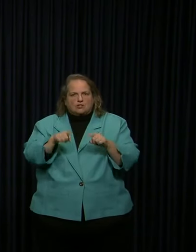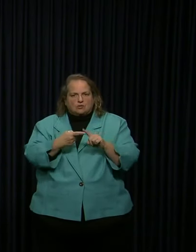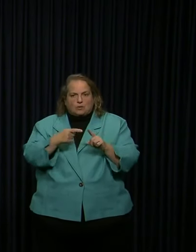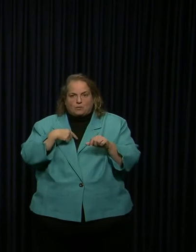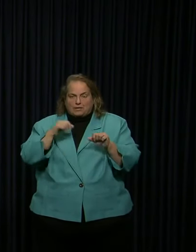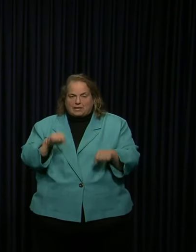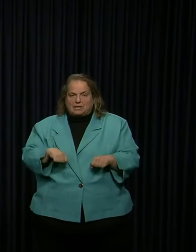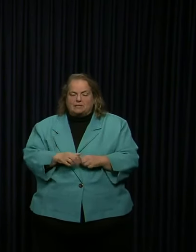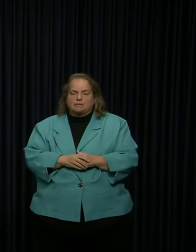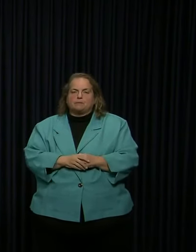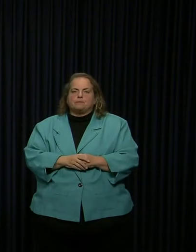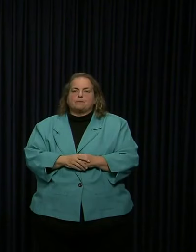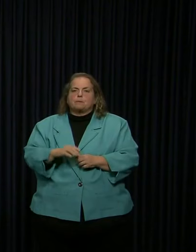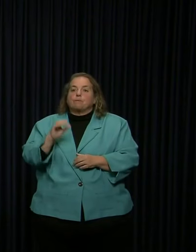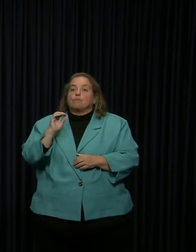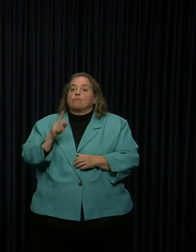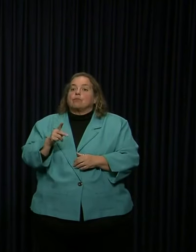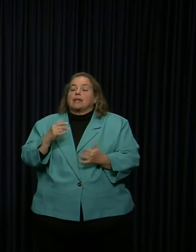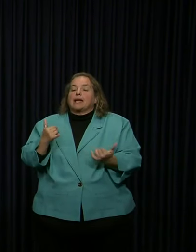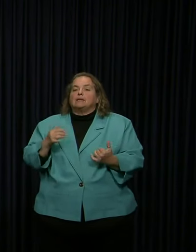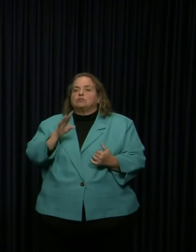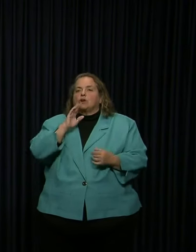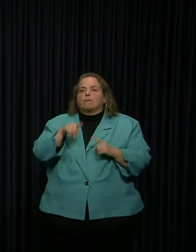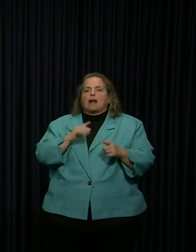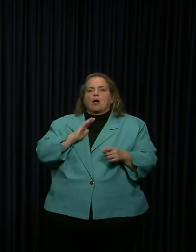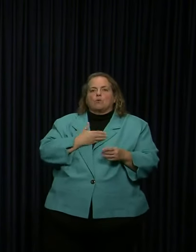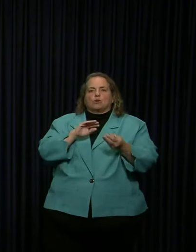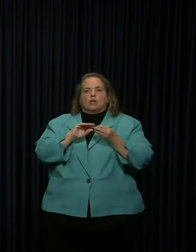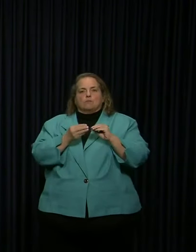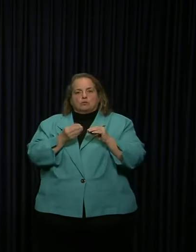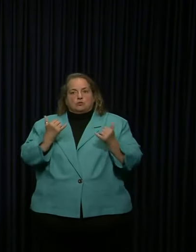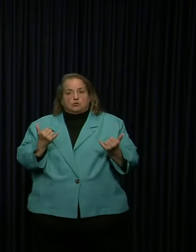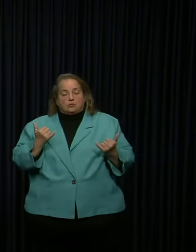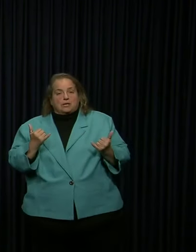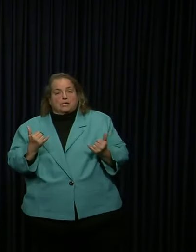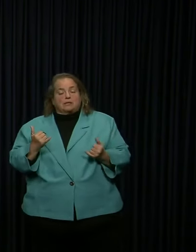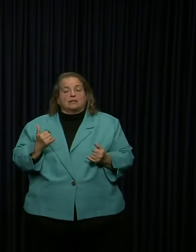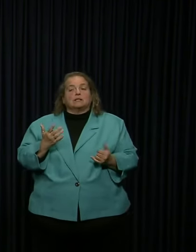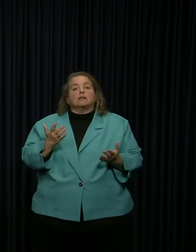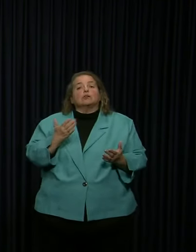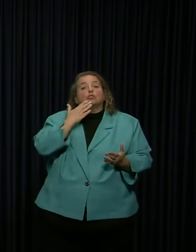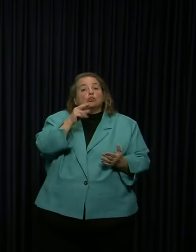THIS IS A VERY SERIOUS VIRUS.